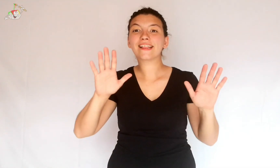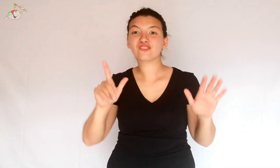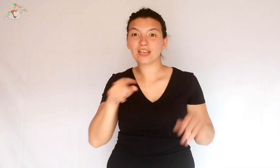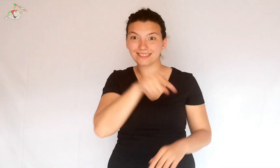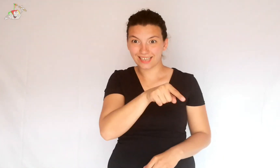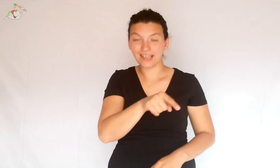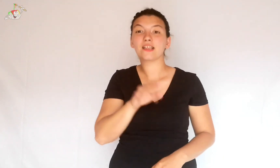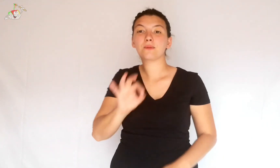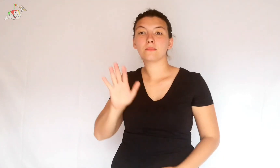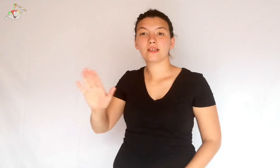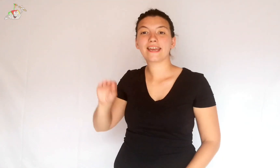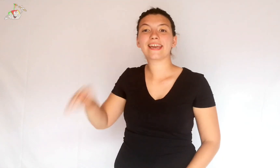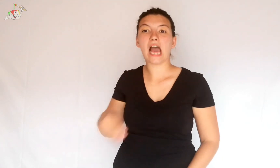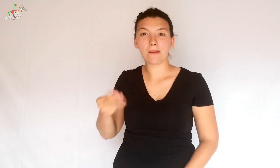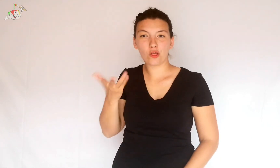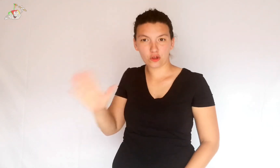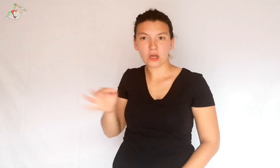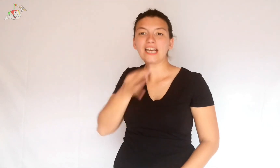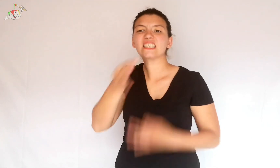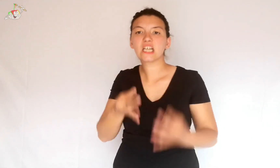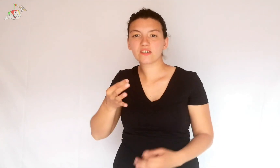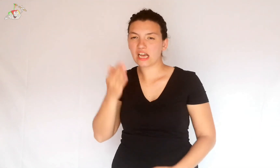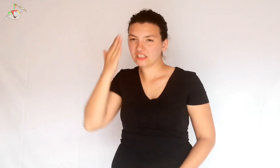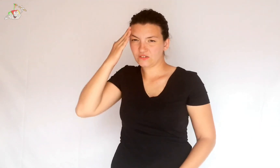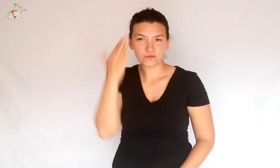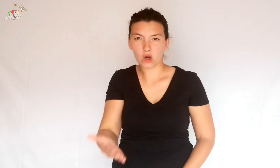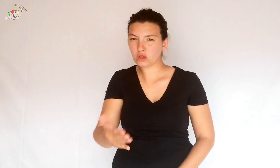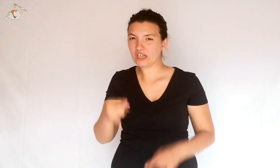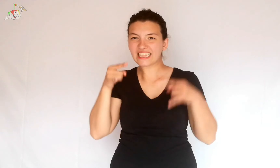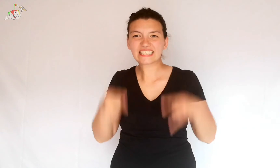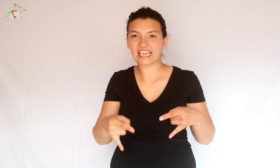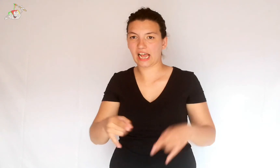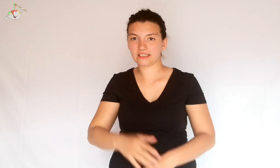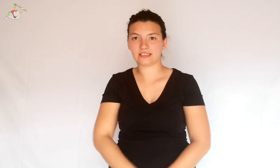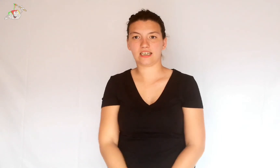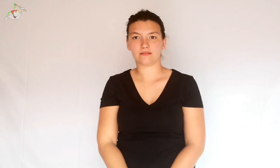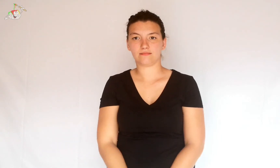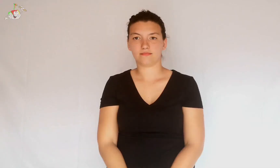The number 17 for the Neapolitans means misfortune, misfortune.